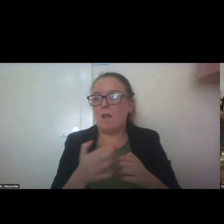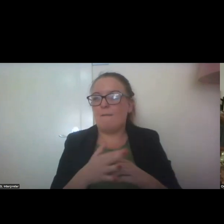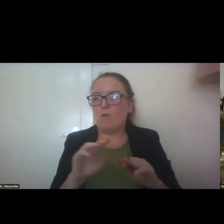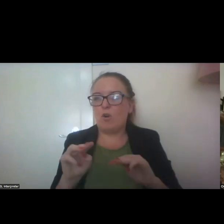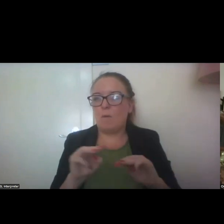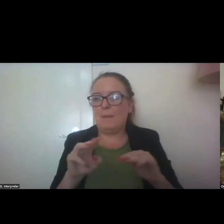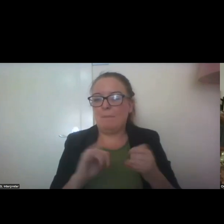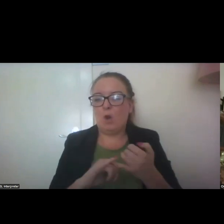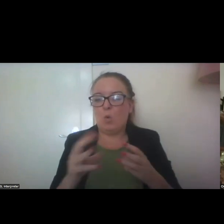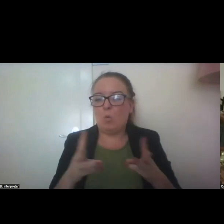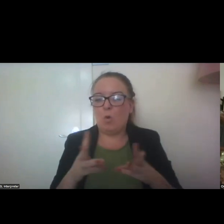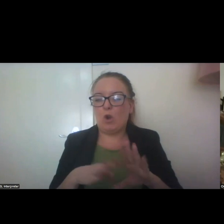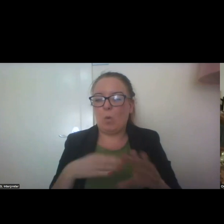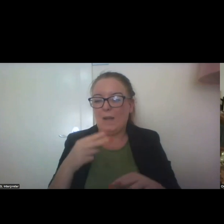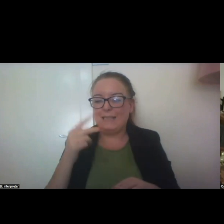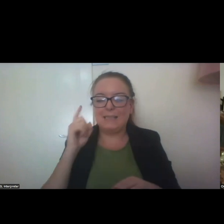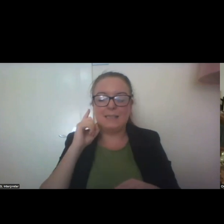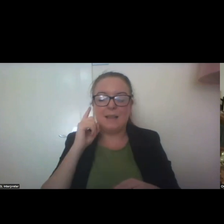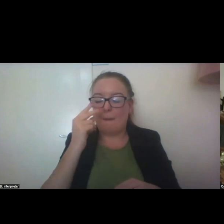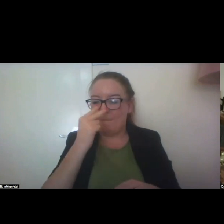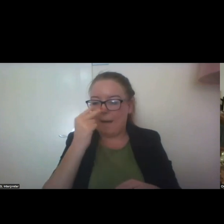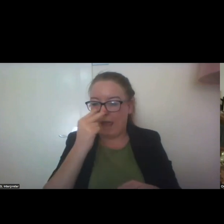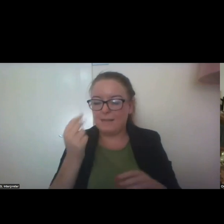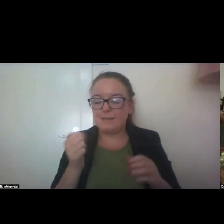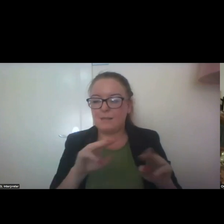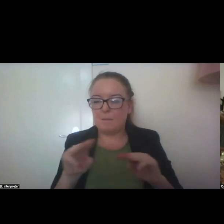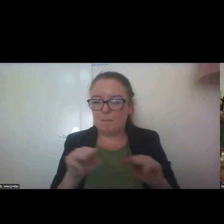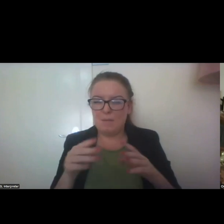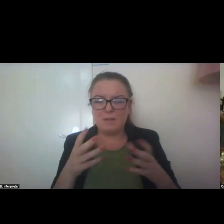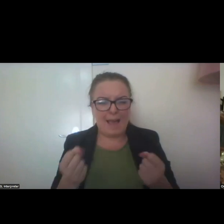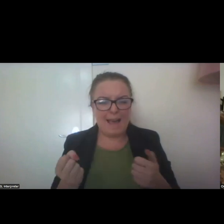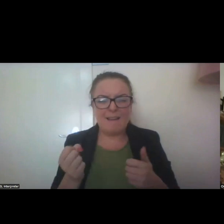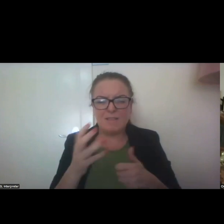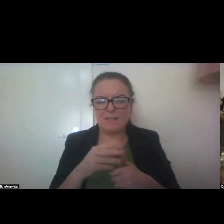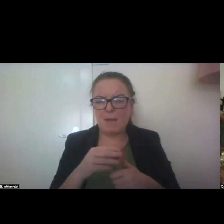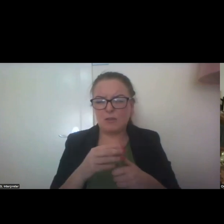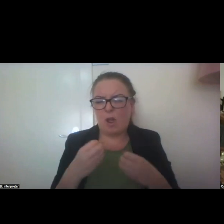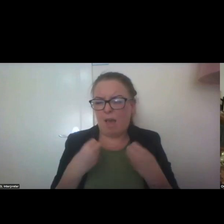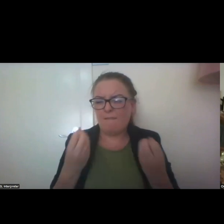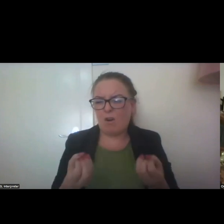So, there are certain special offers out there to make it more affordable for those who are on a tighter budget.